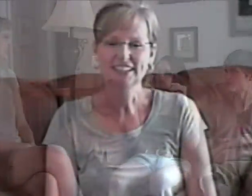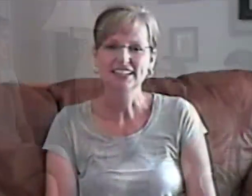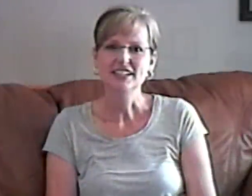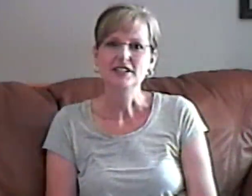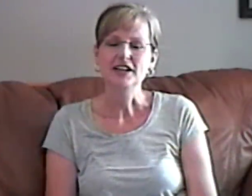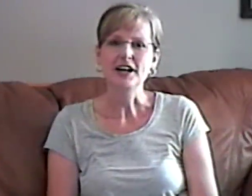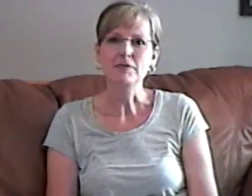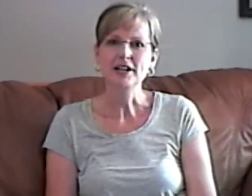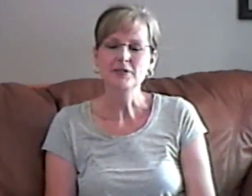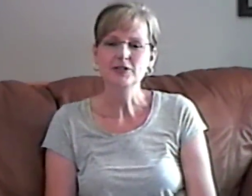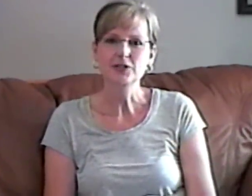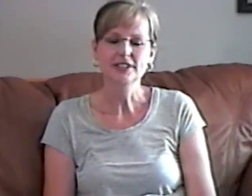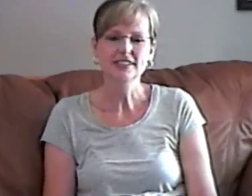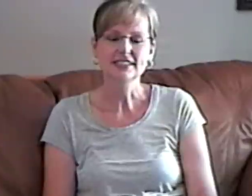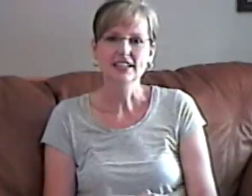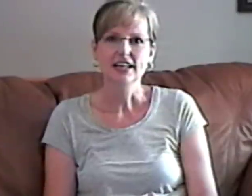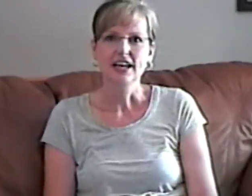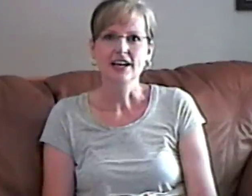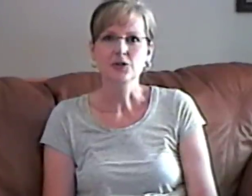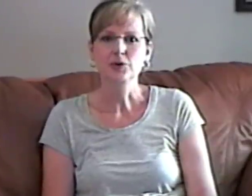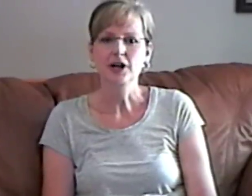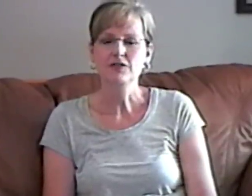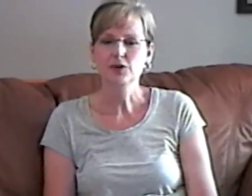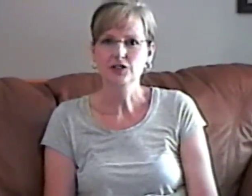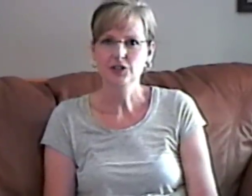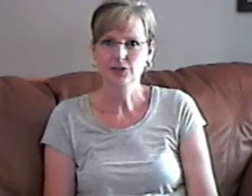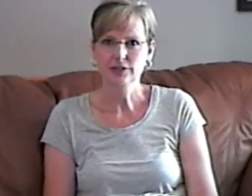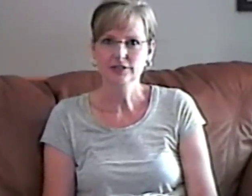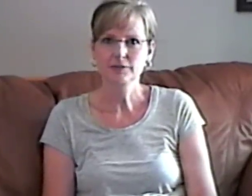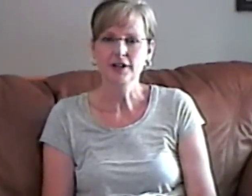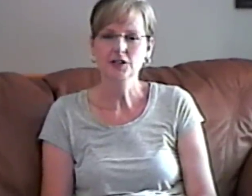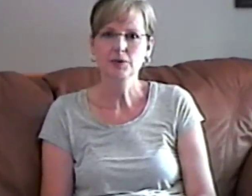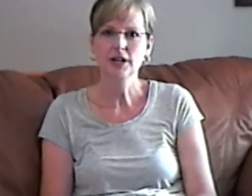Hi, my name is Chris and my husband and I have 4 children.